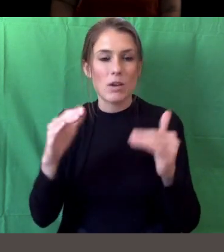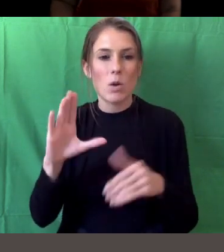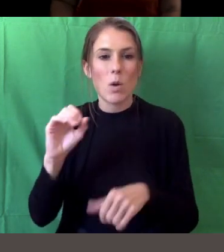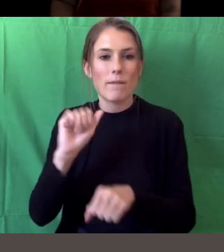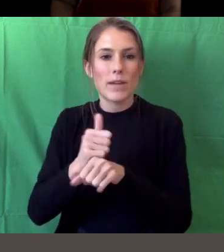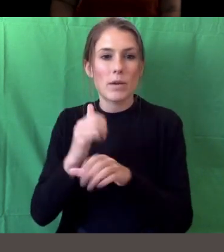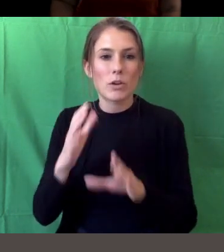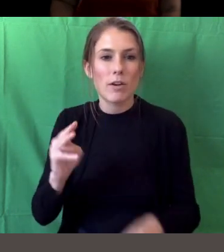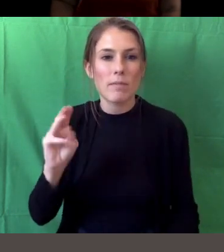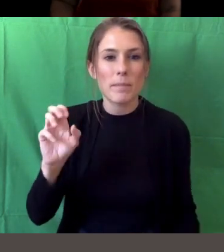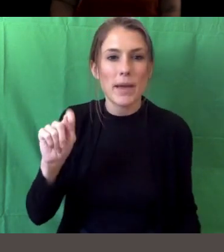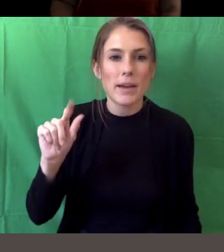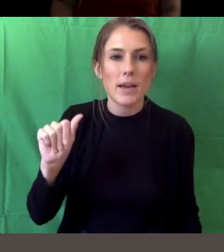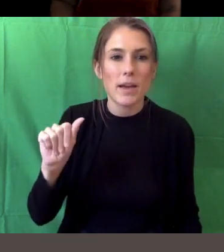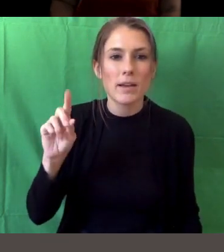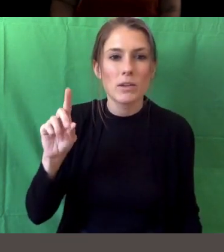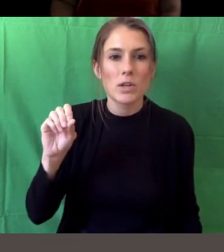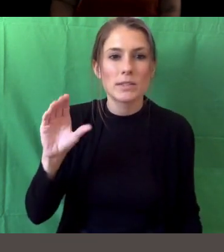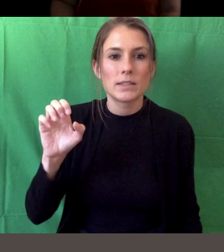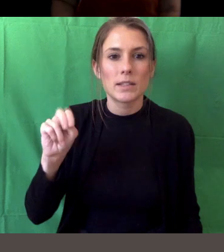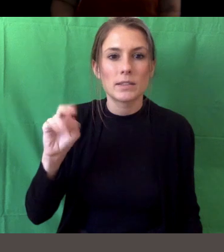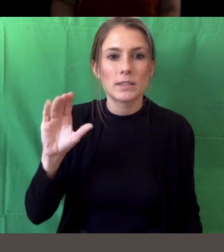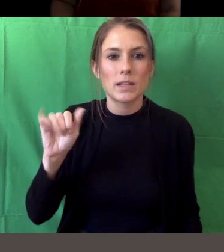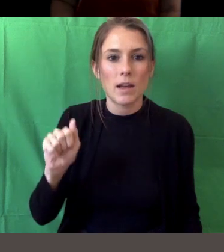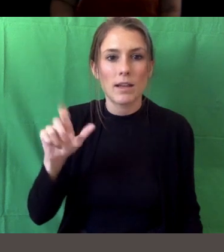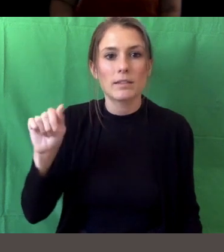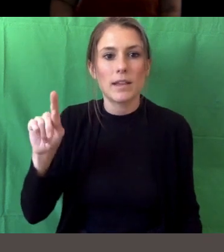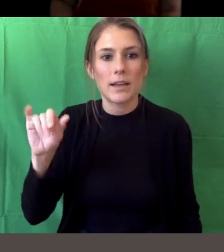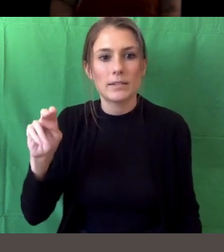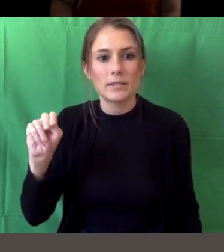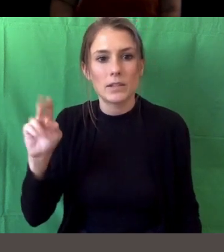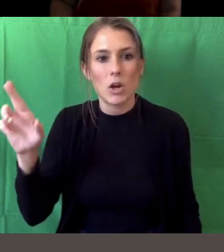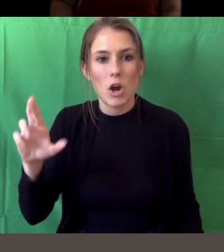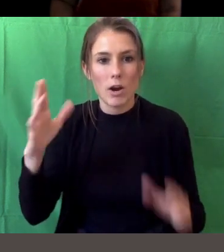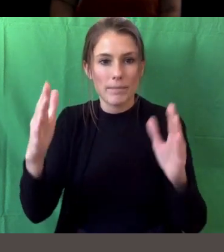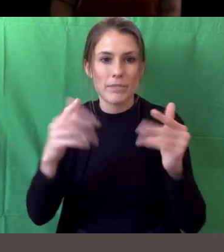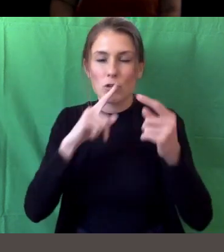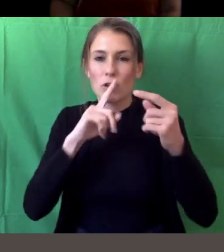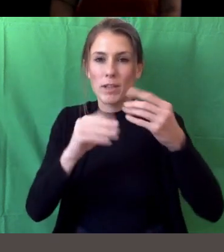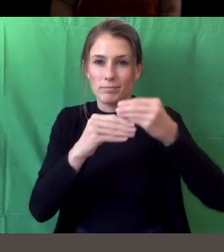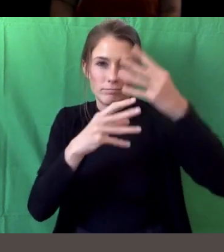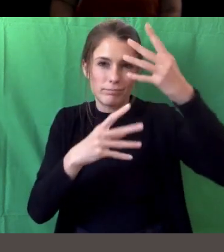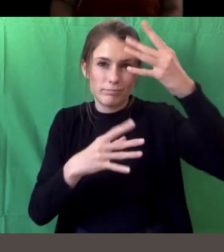She's the co-founder of MetaDocencia in Latin R and Carpentries Executive Council and there's